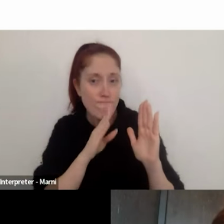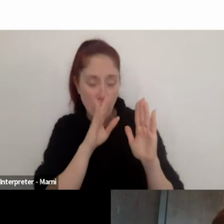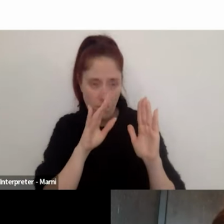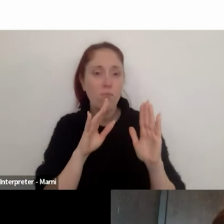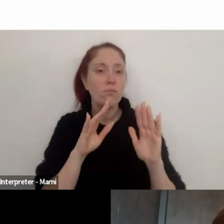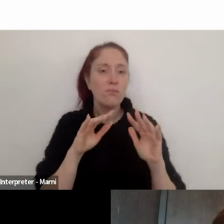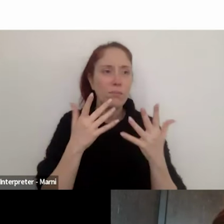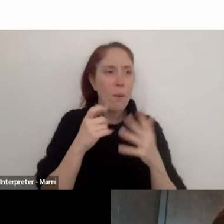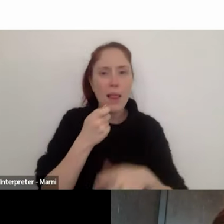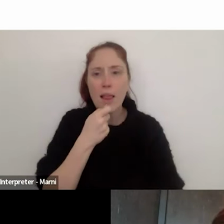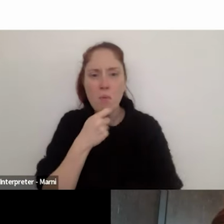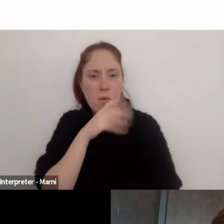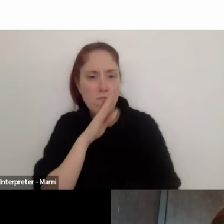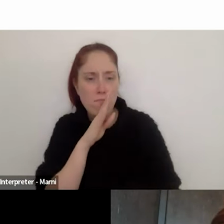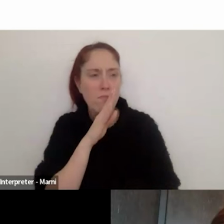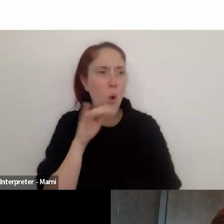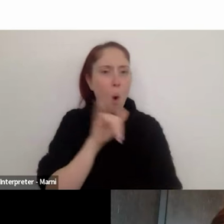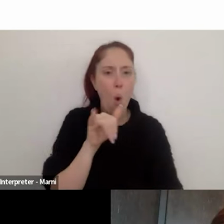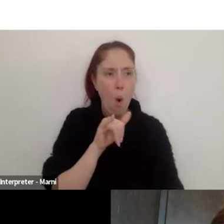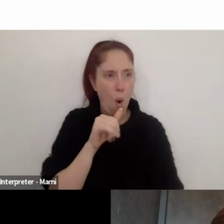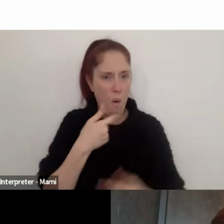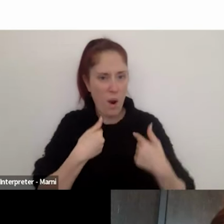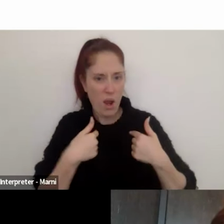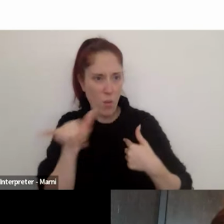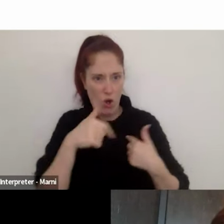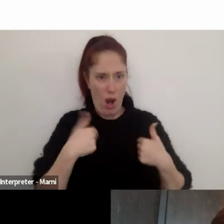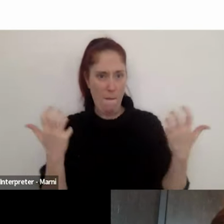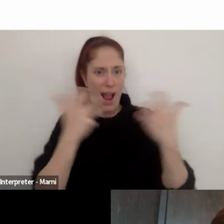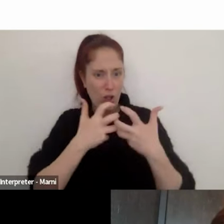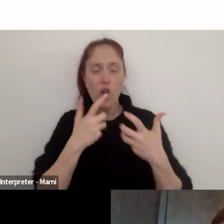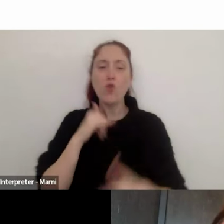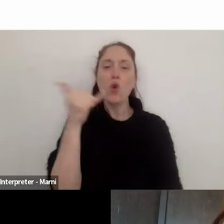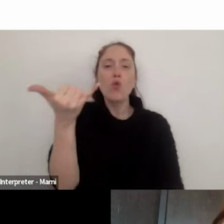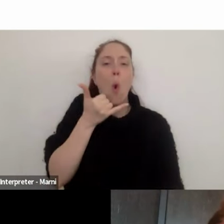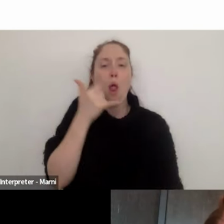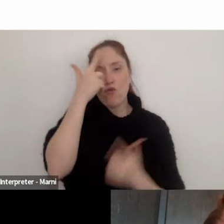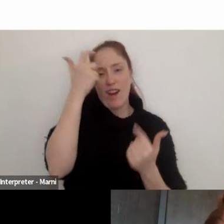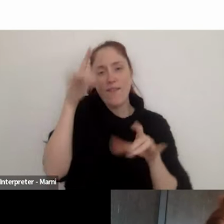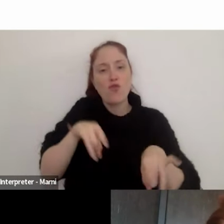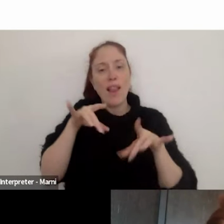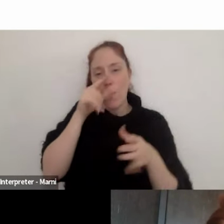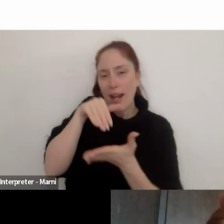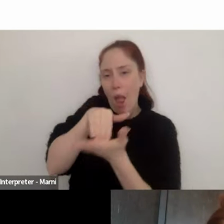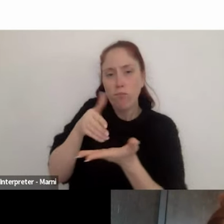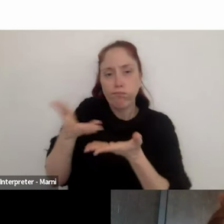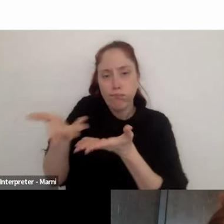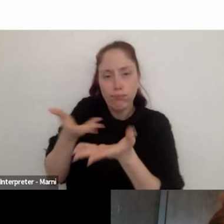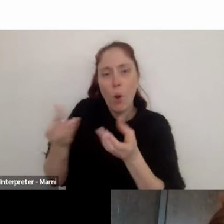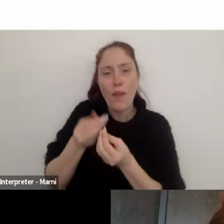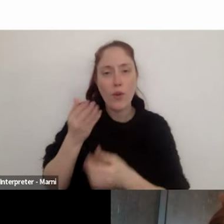the kinds of projects that we are looking for, you can give us a call to talk about it.